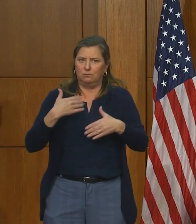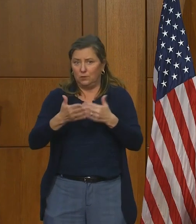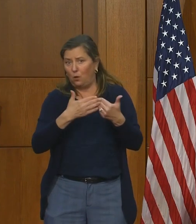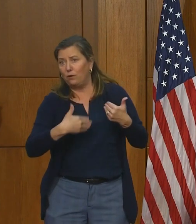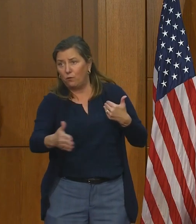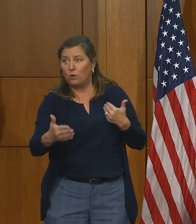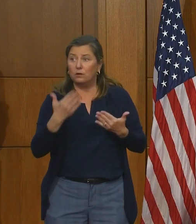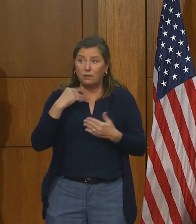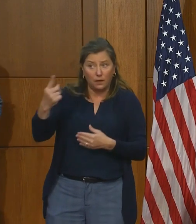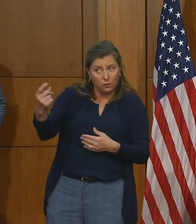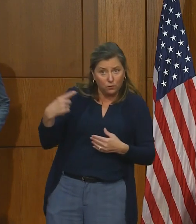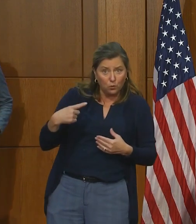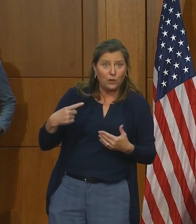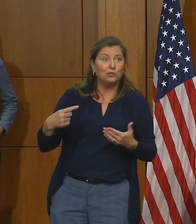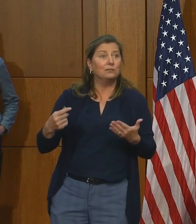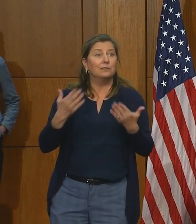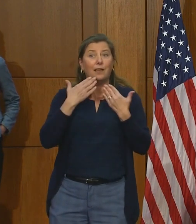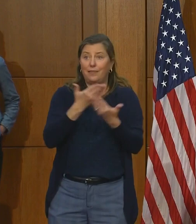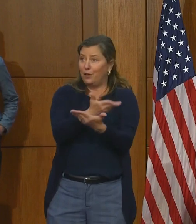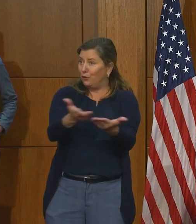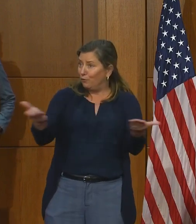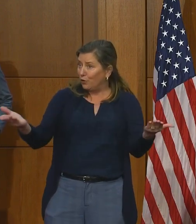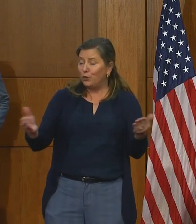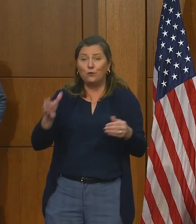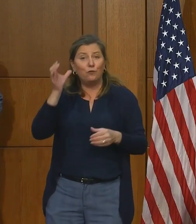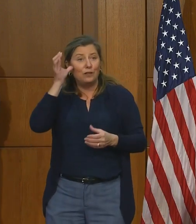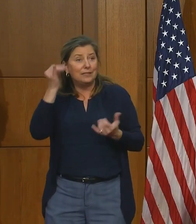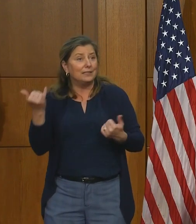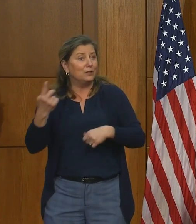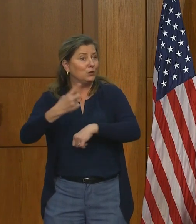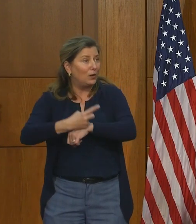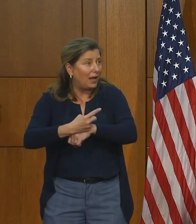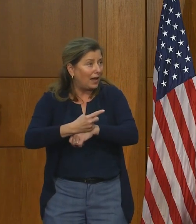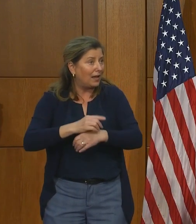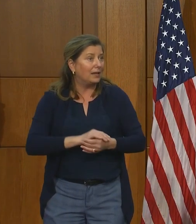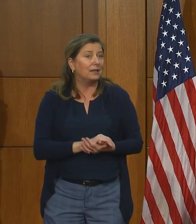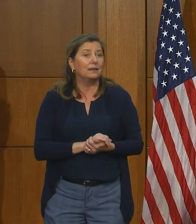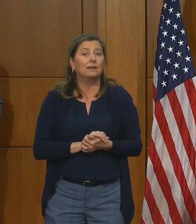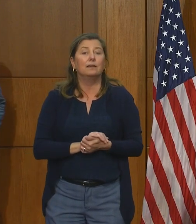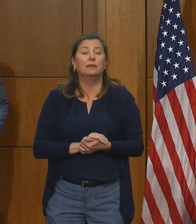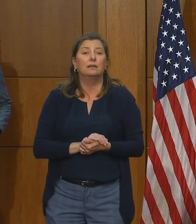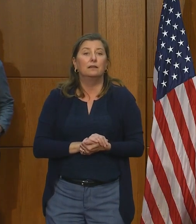THAT PART OF OUR EFFORTS AS WE MOVE FORWARD. THANK YOU FOR THE